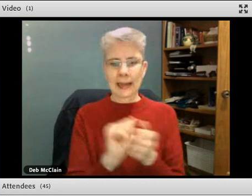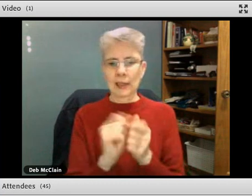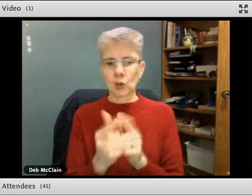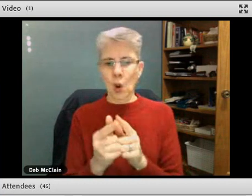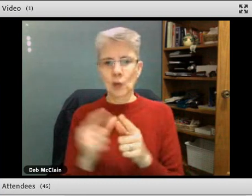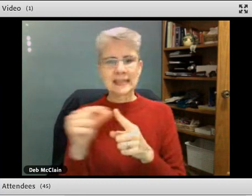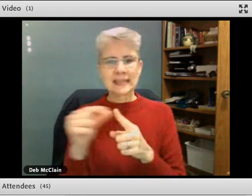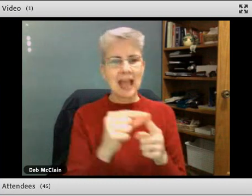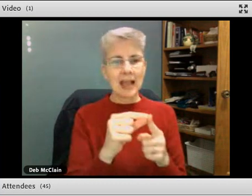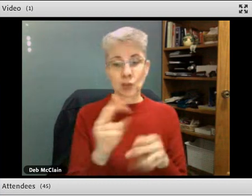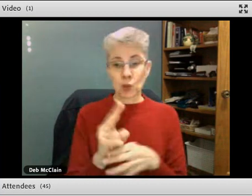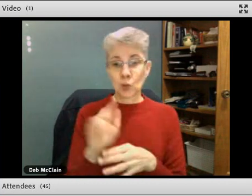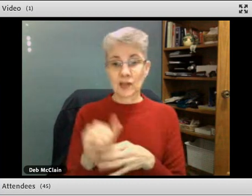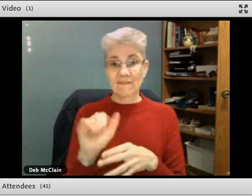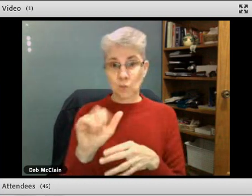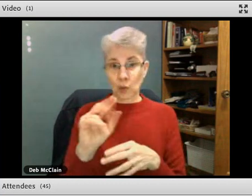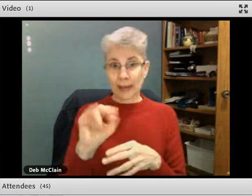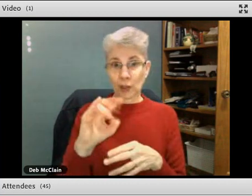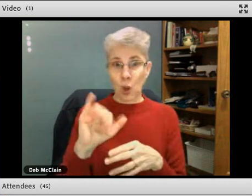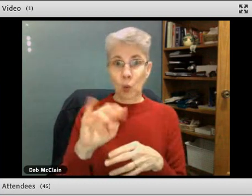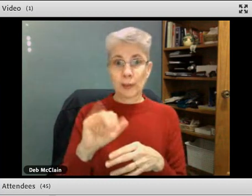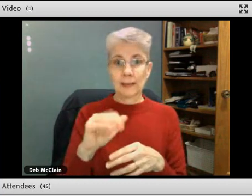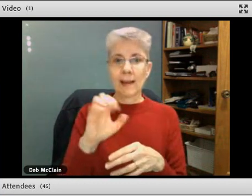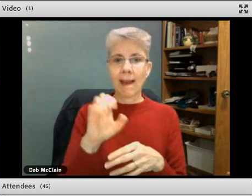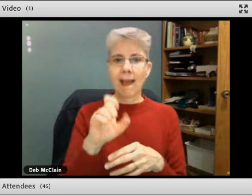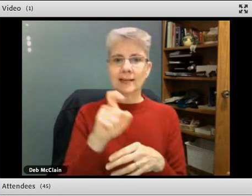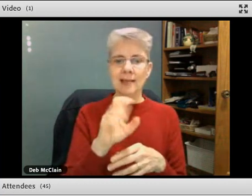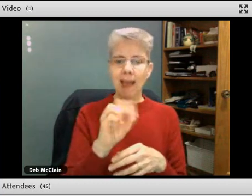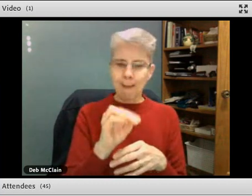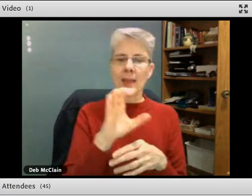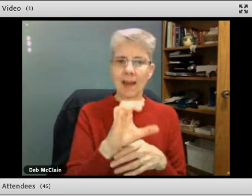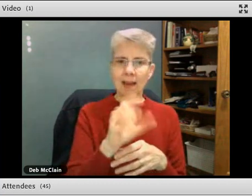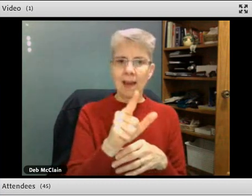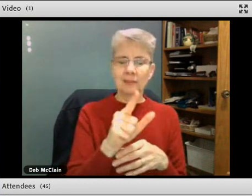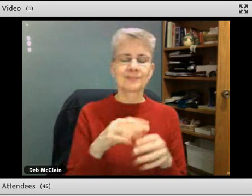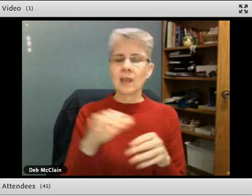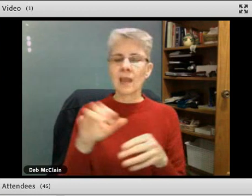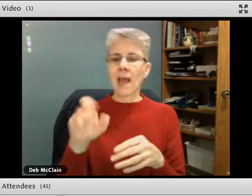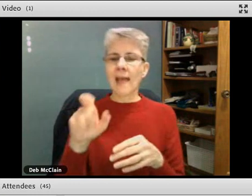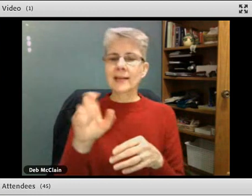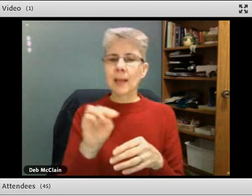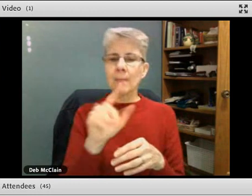XML being an example where you have a tag that says, "This is the title."